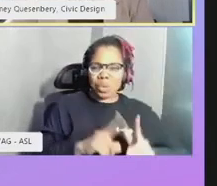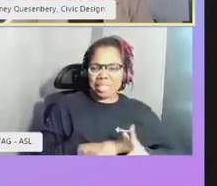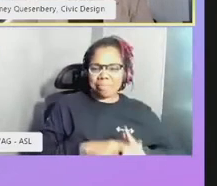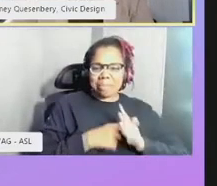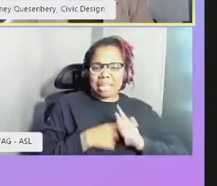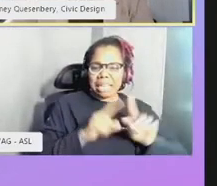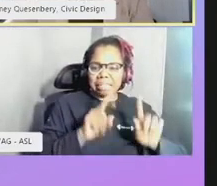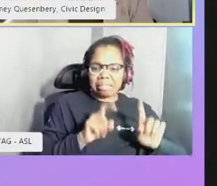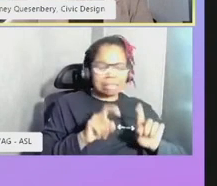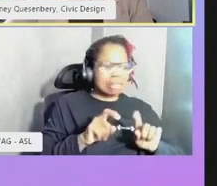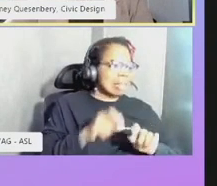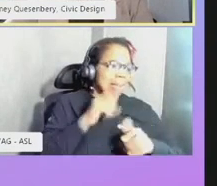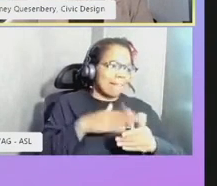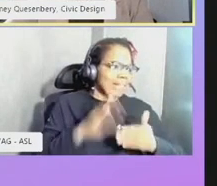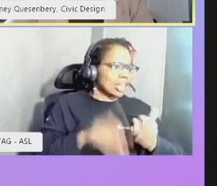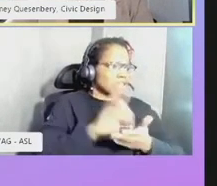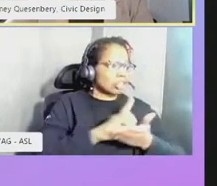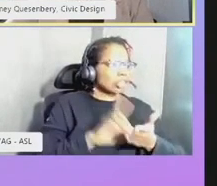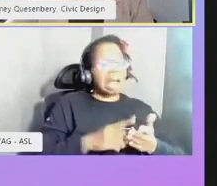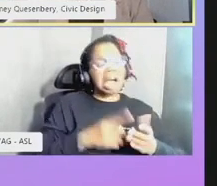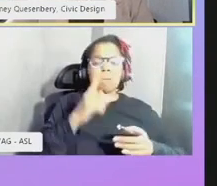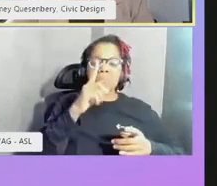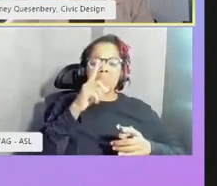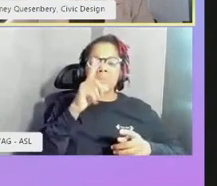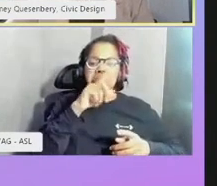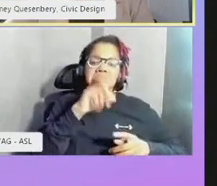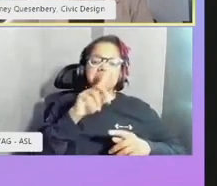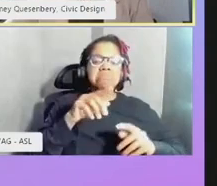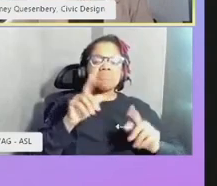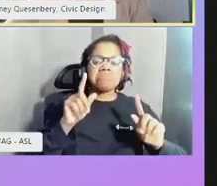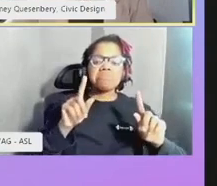development process. You can see the picture on the far